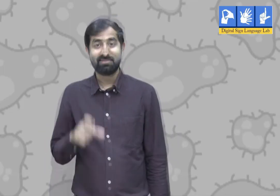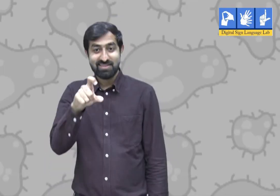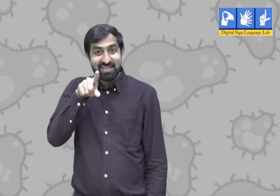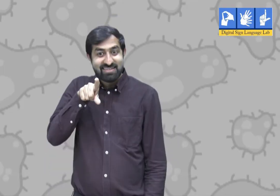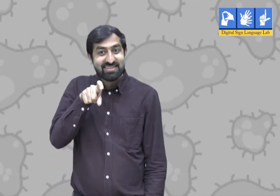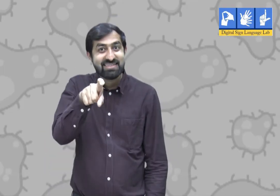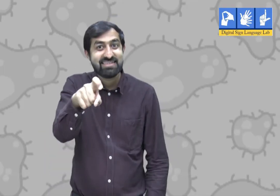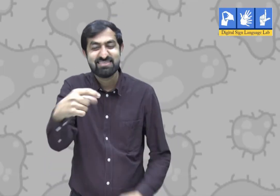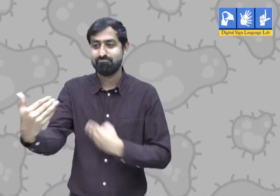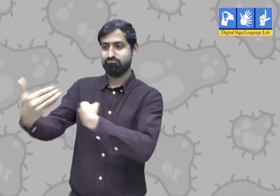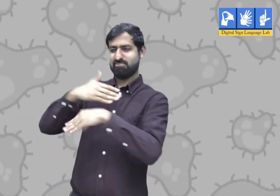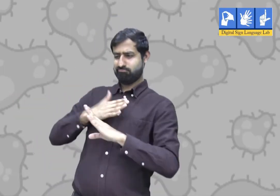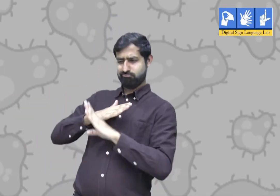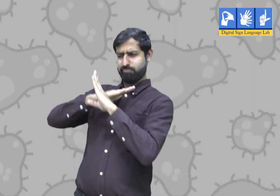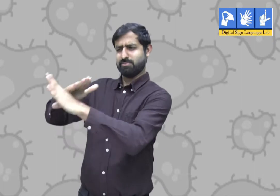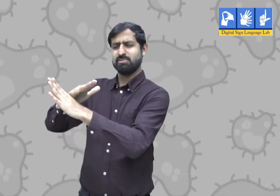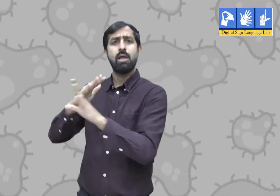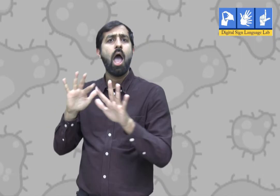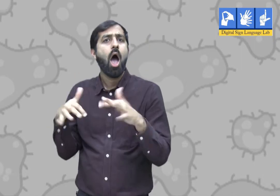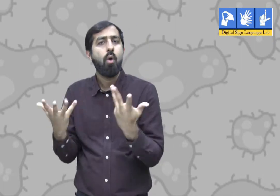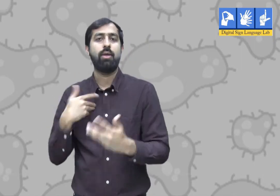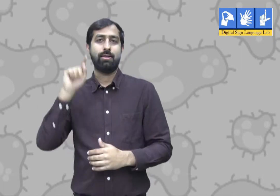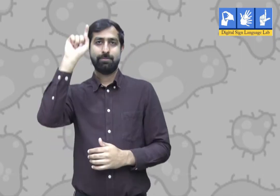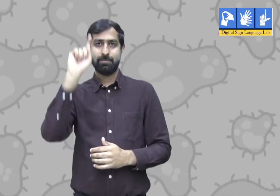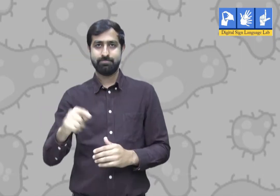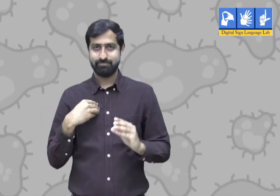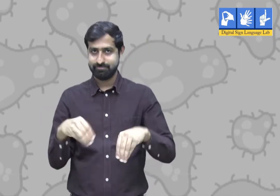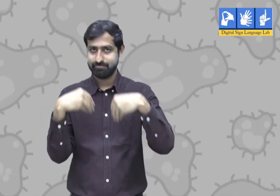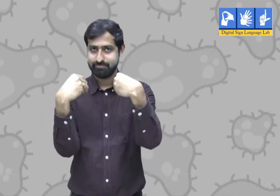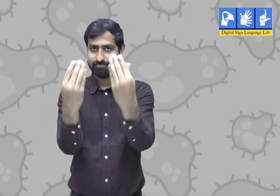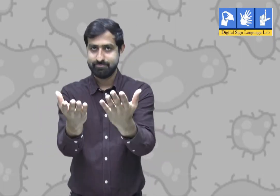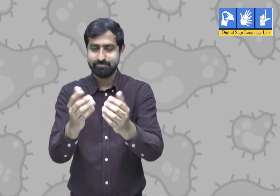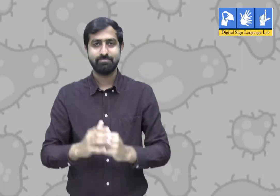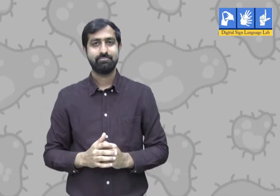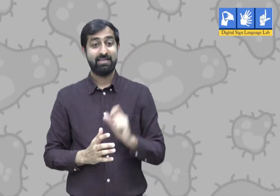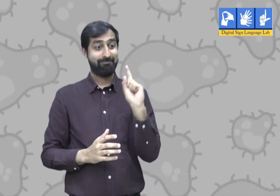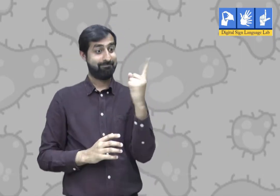What are the precautions to prevent COVID-19? Let me tell you some precautions to follow: